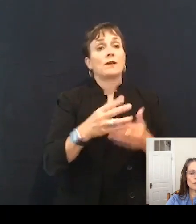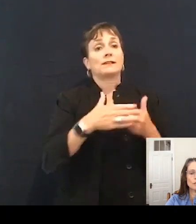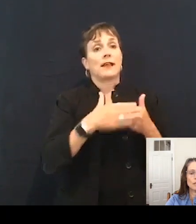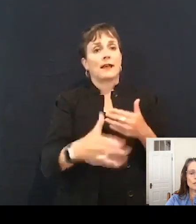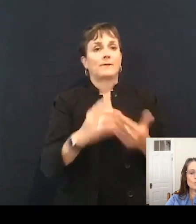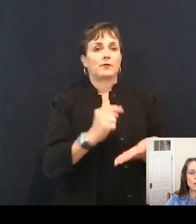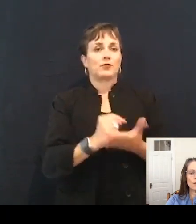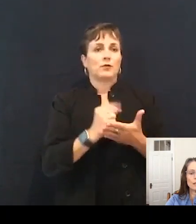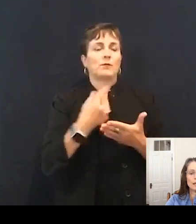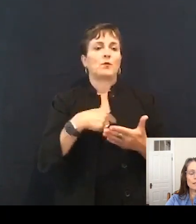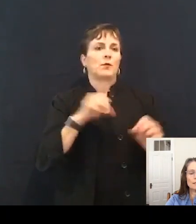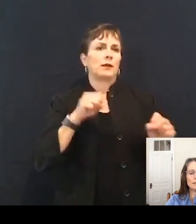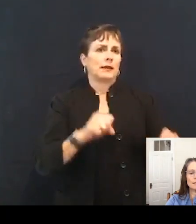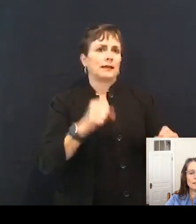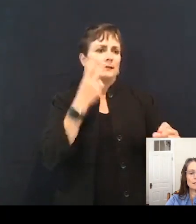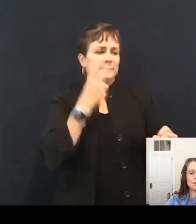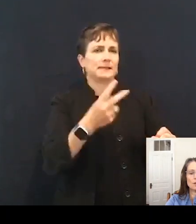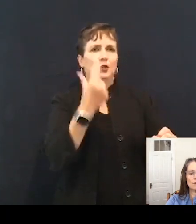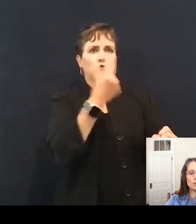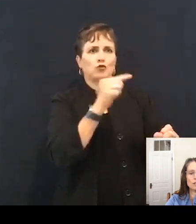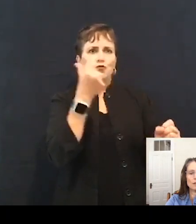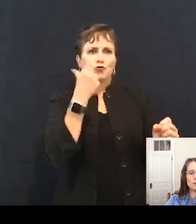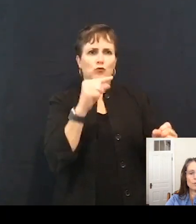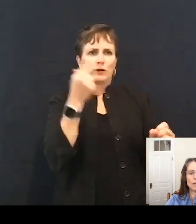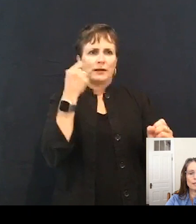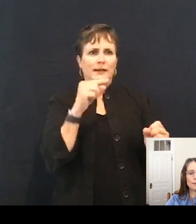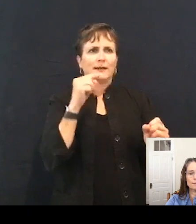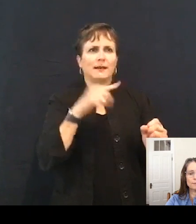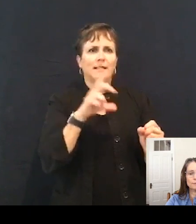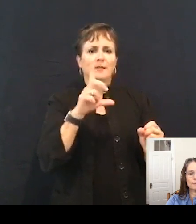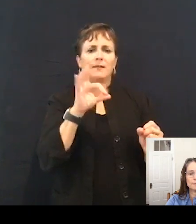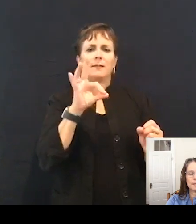as well as in histology of the retina.